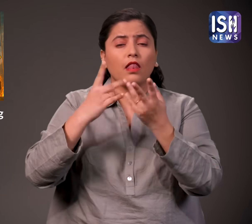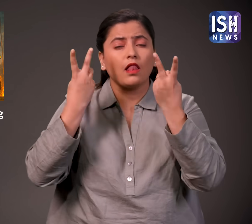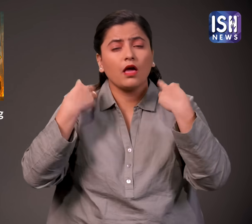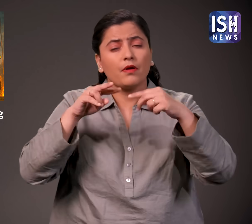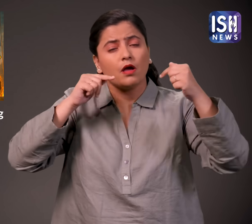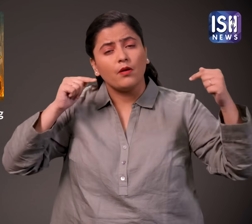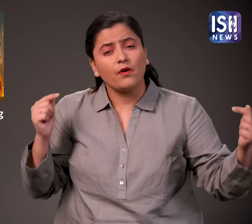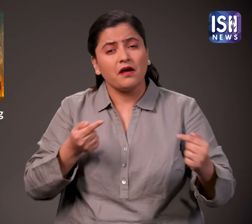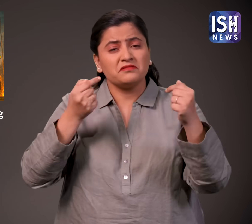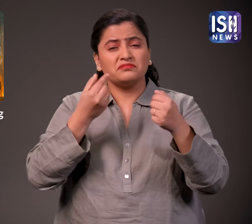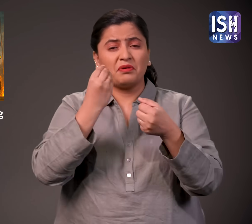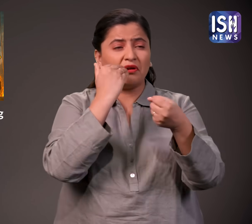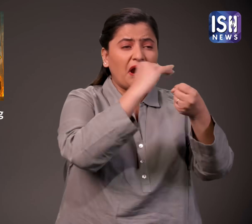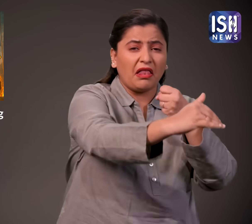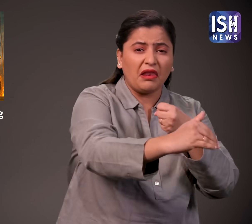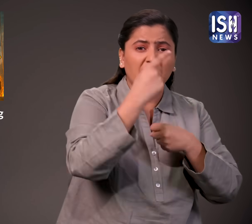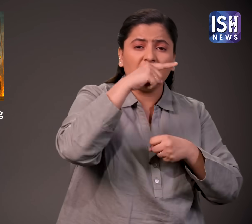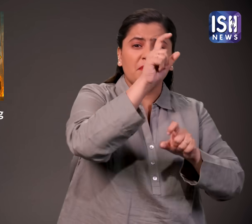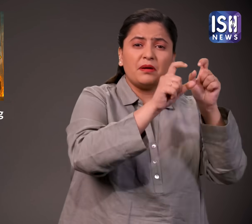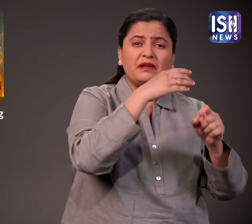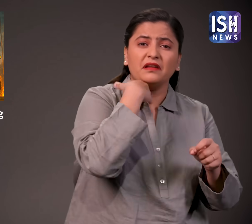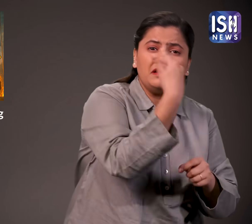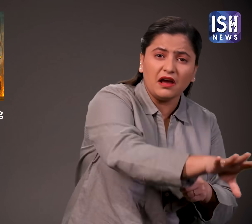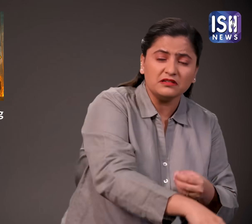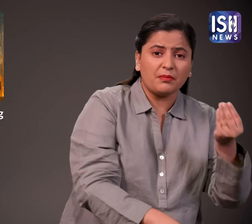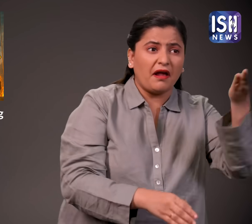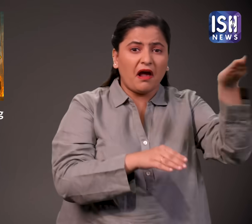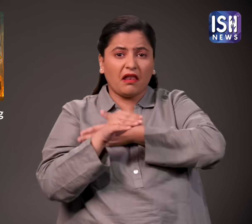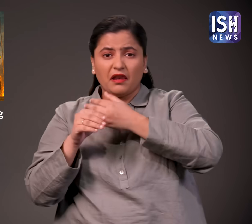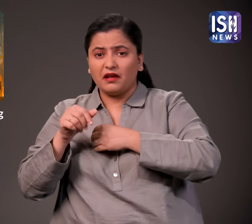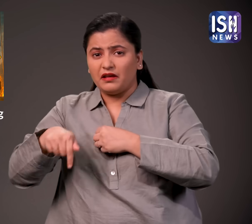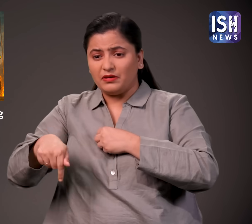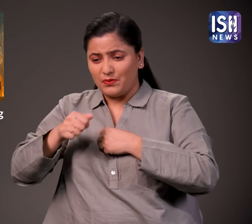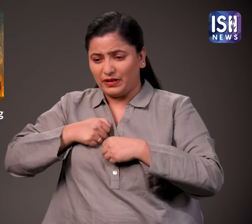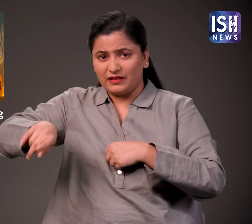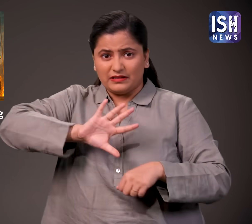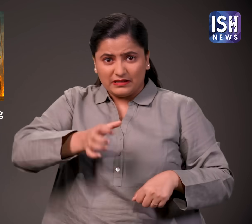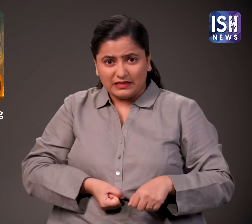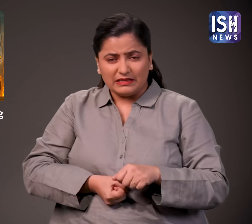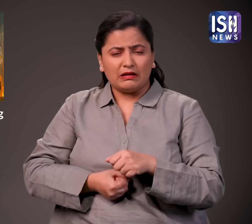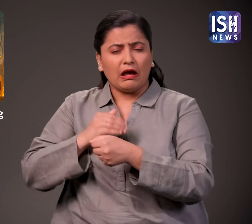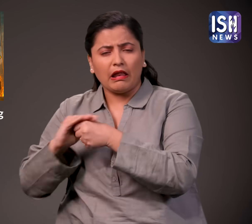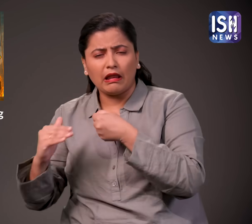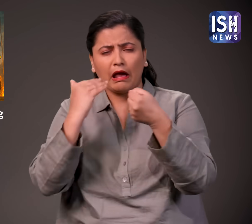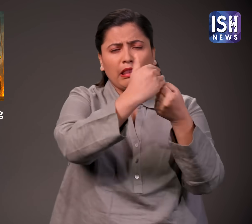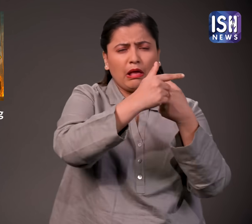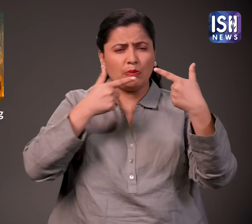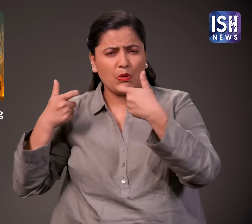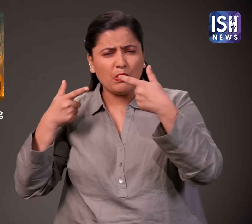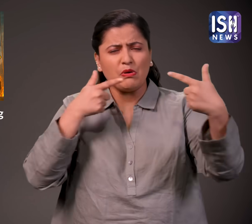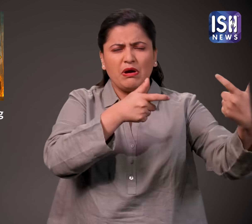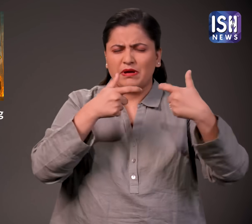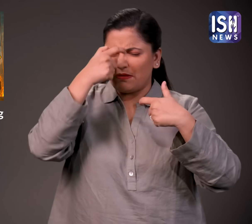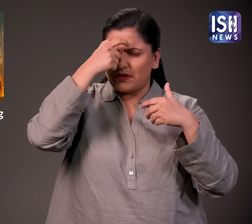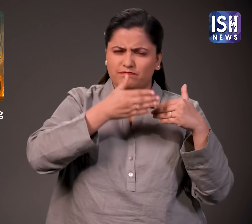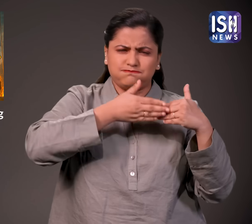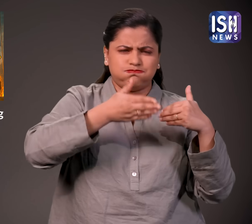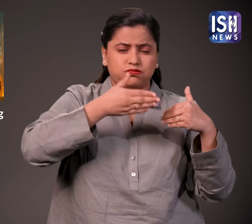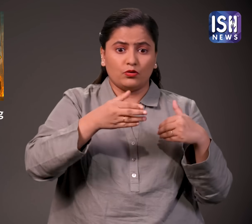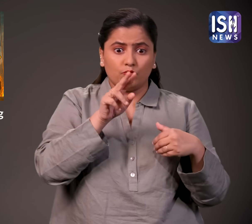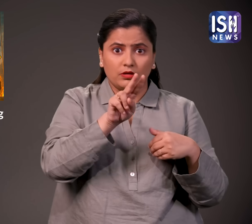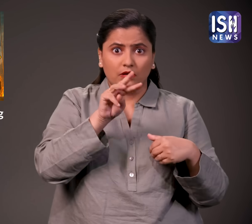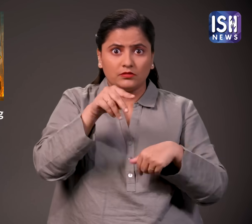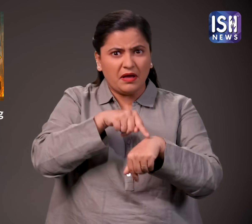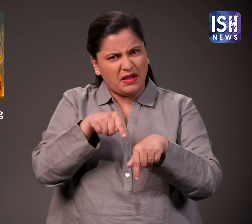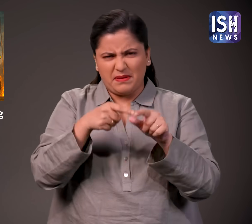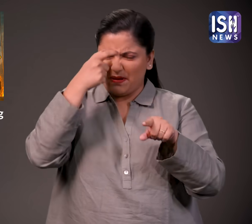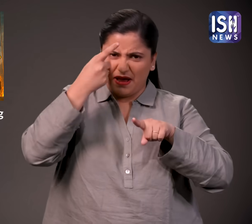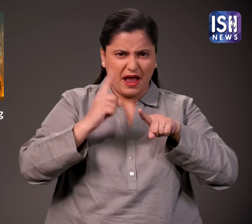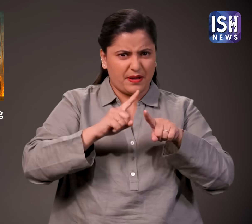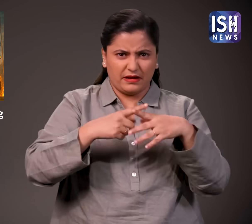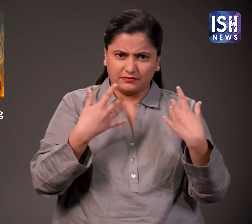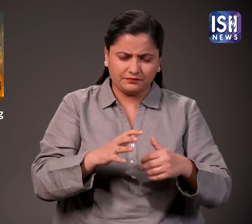The area has seen heavy clashes, standoffs, and casualties on both the side of the border.